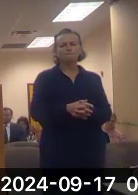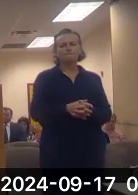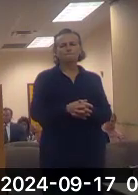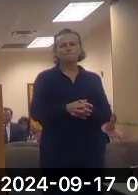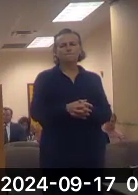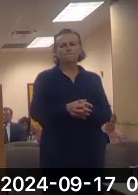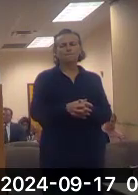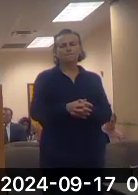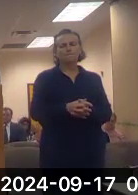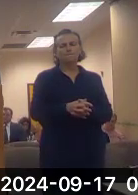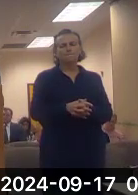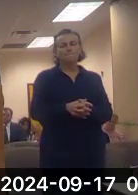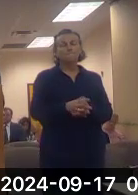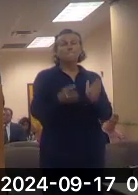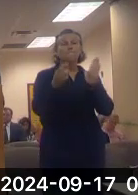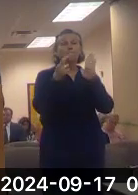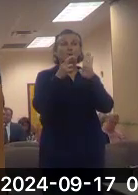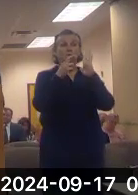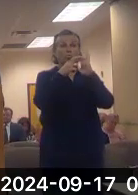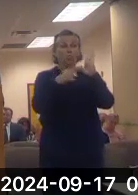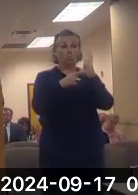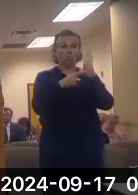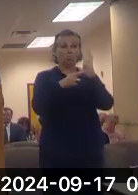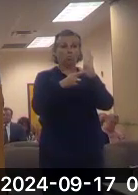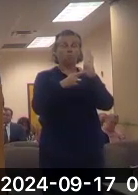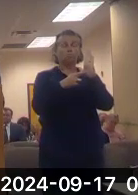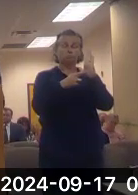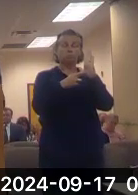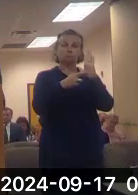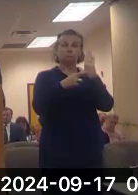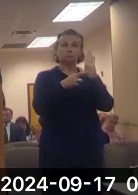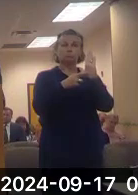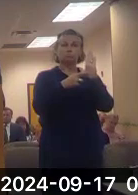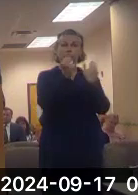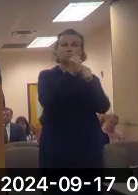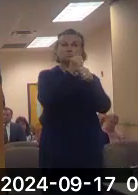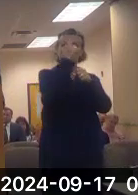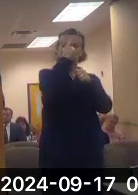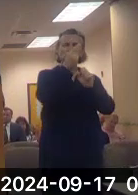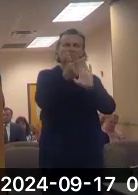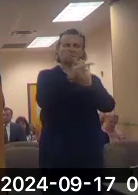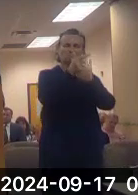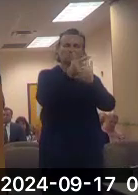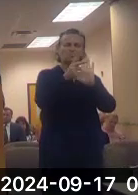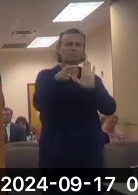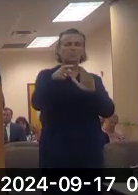Reginald Parson: the rule. Reginald Parson: properly prohibits Reginald Parson: someone from taking paid leave